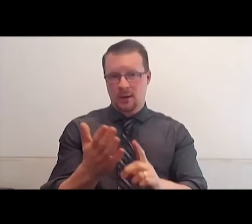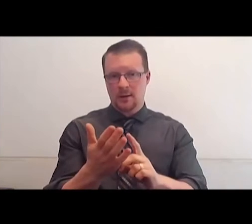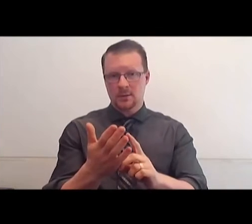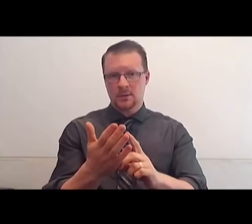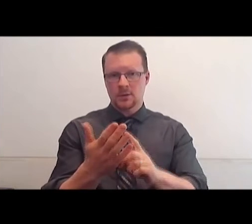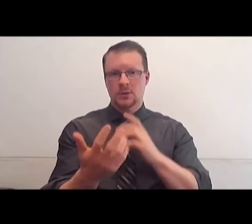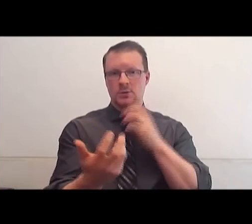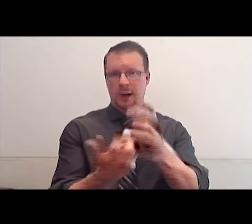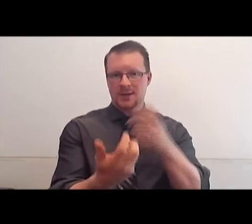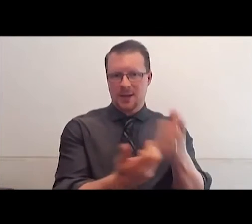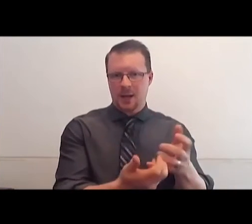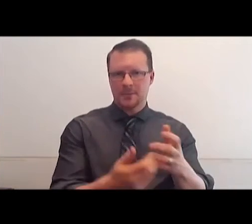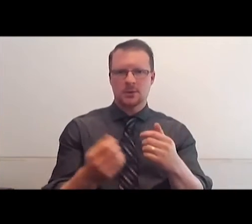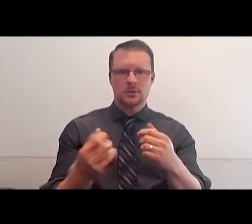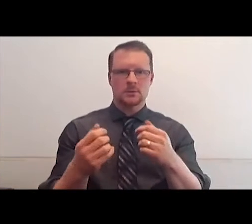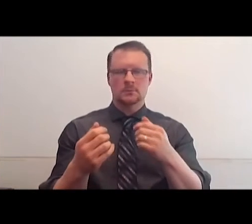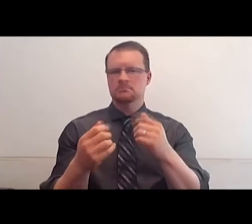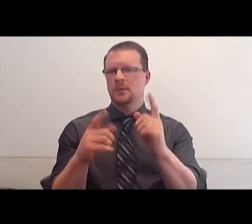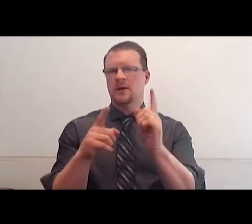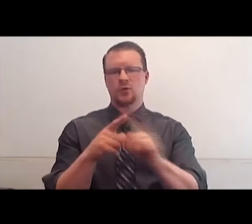to help us make appropriate decisions